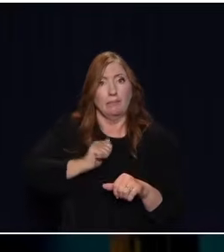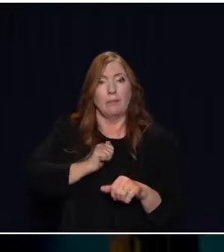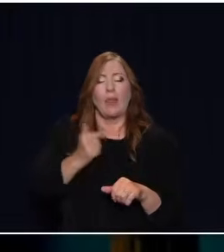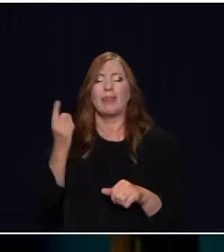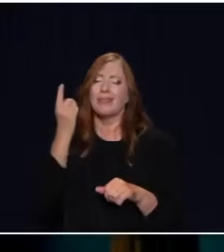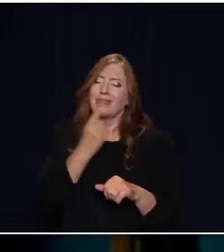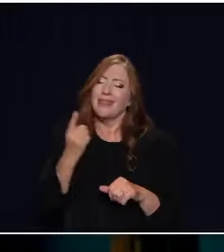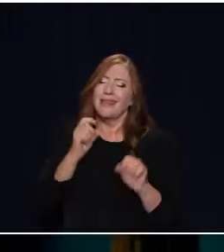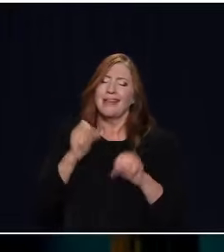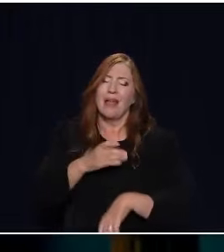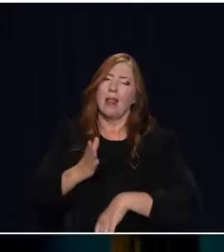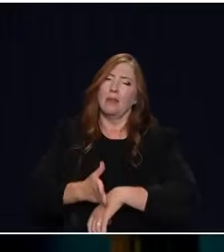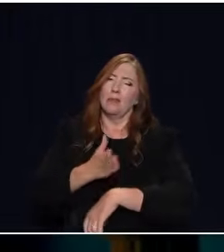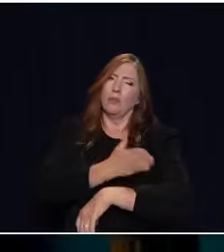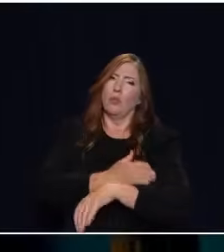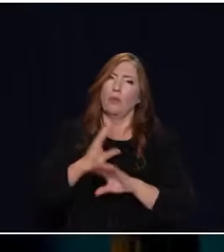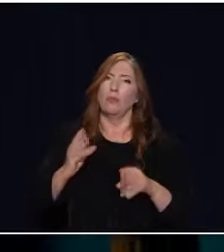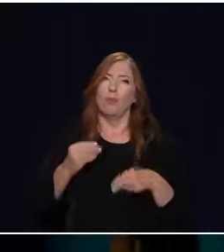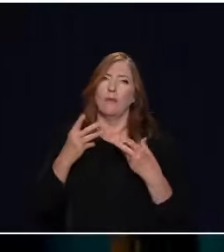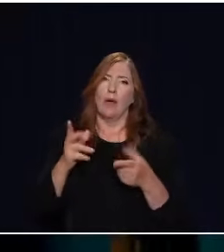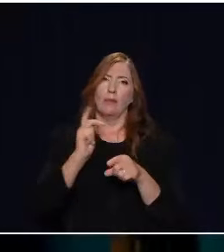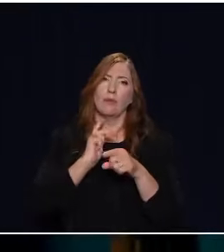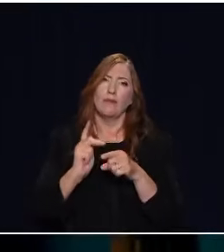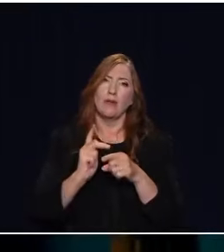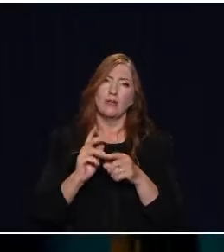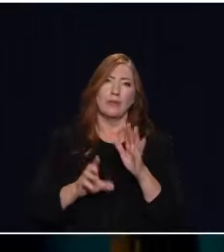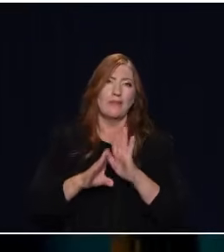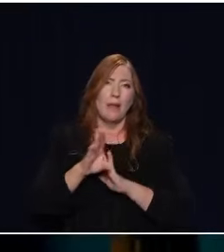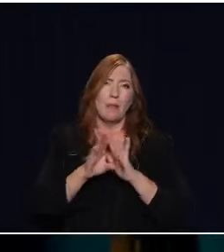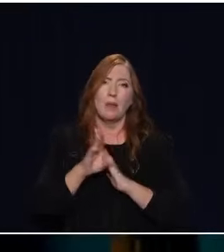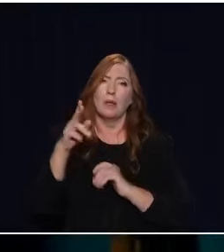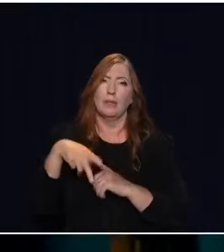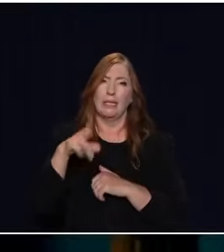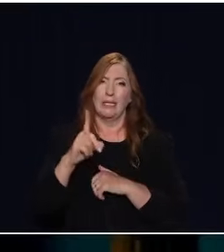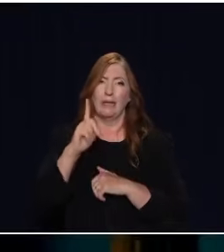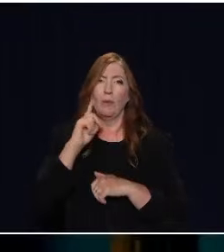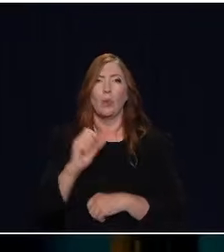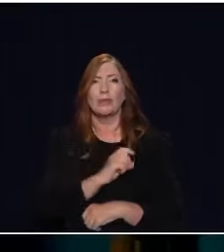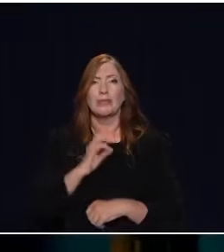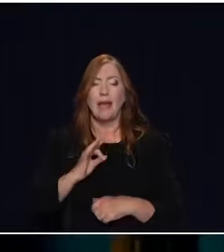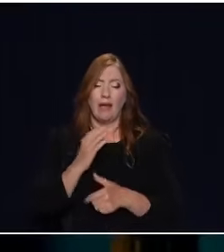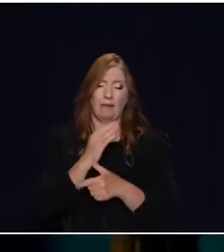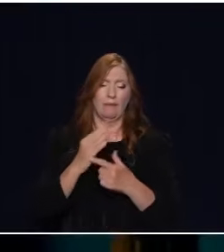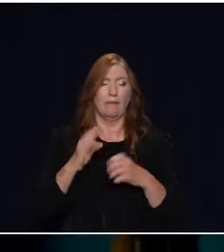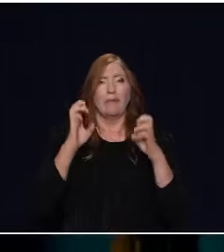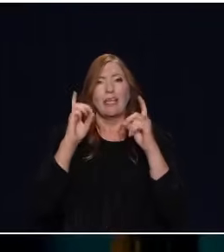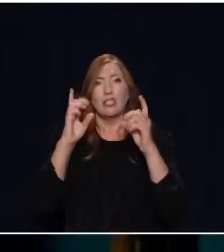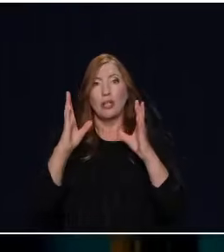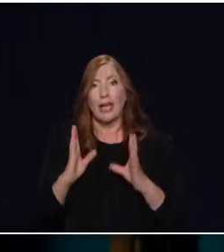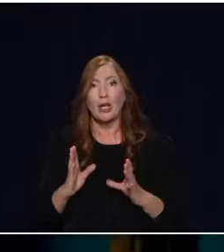IMPORTANT. SOMETHING THAT I DO EVERY DAY. I THINK WE CAN DO A BETTER JOB